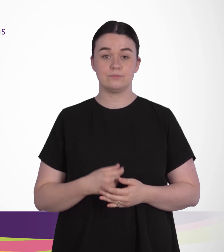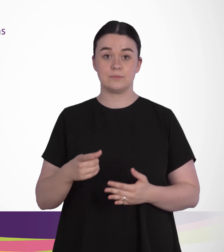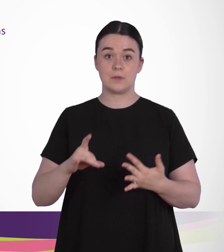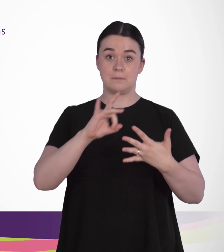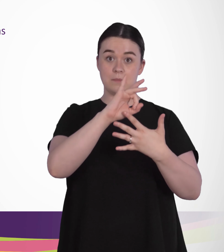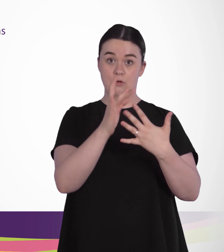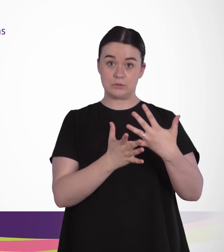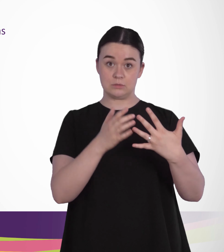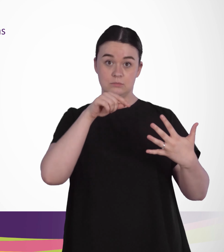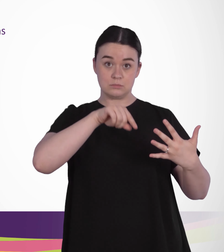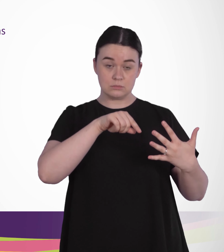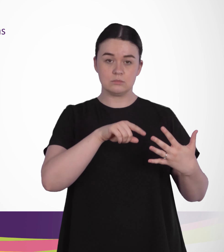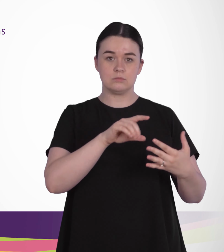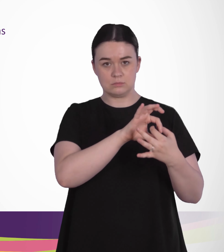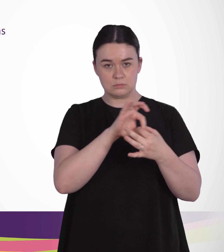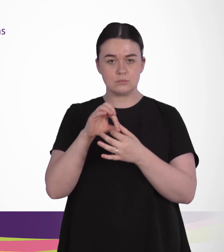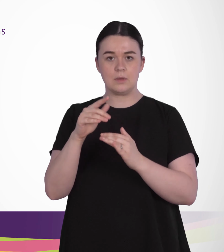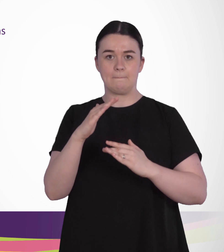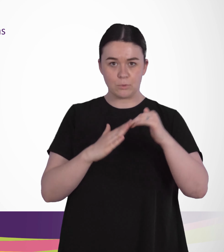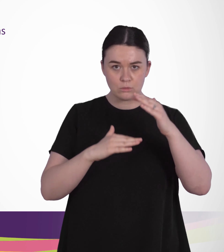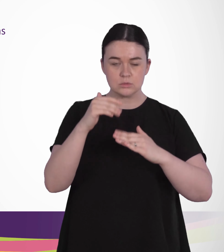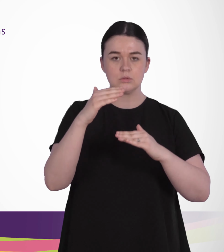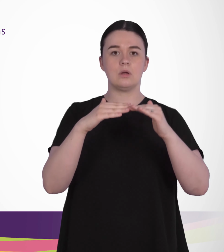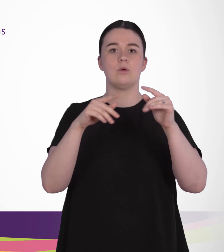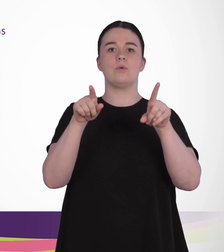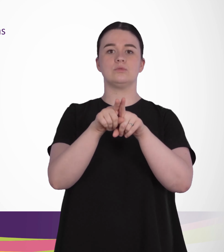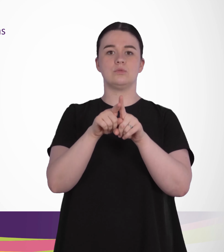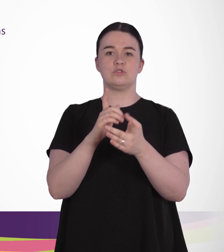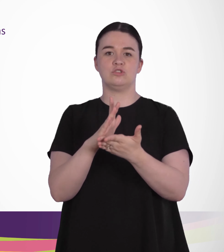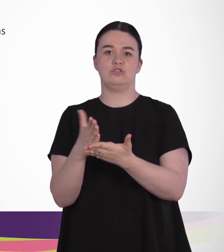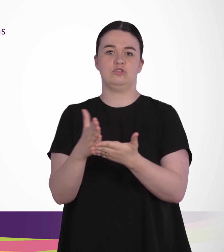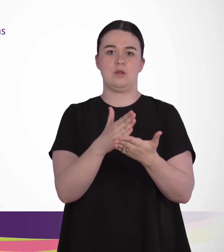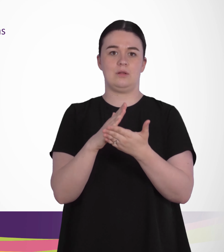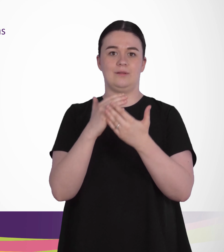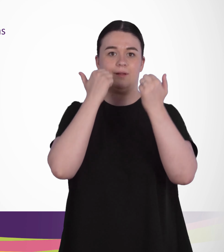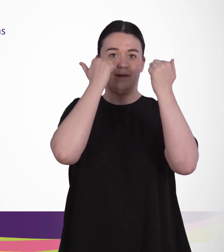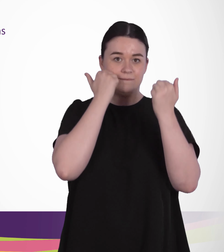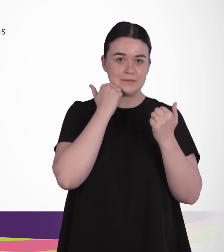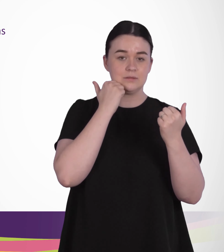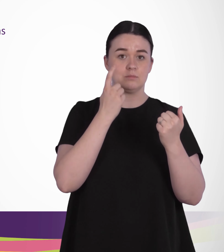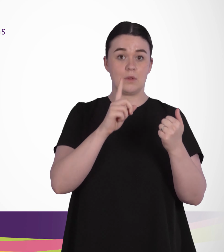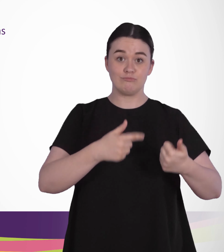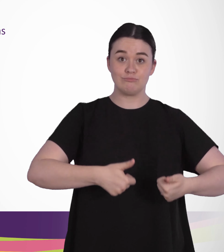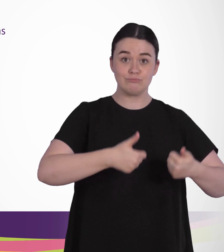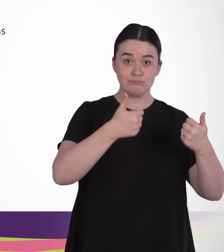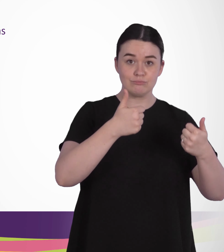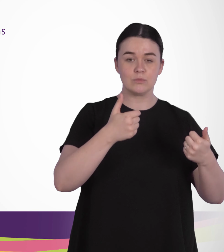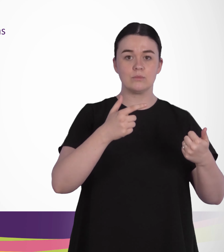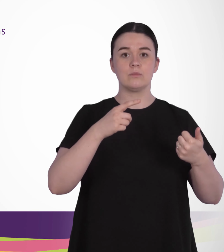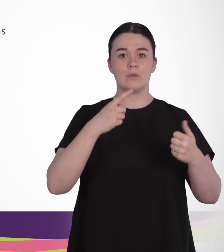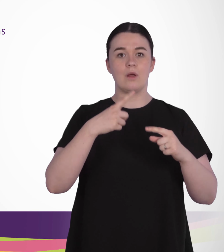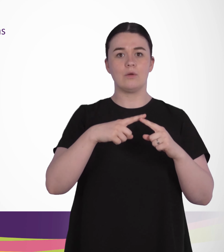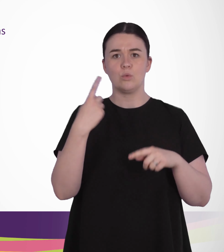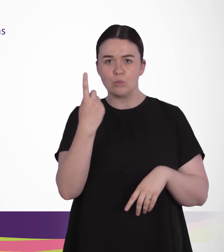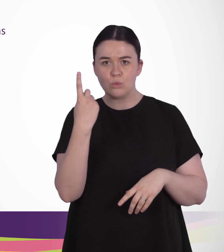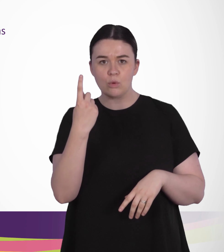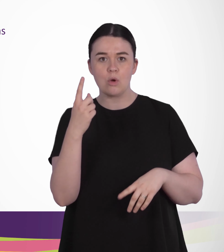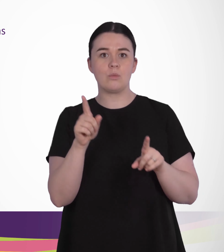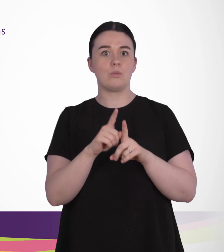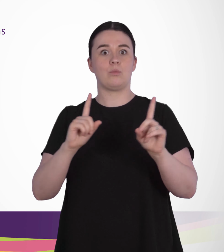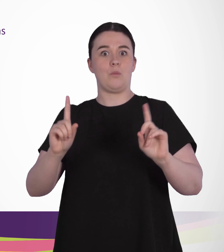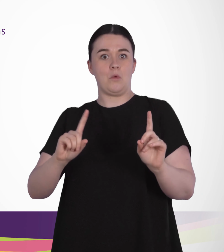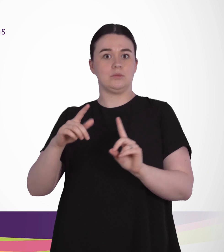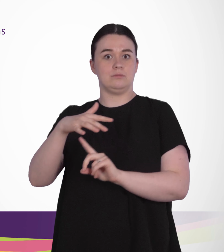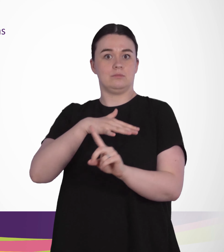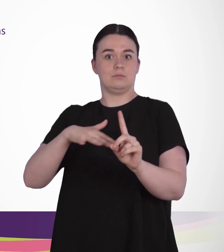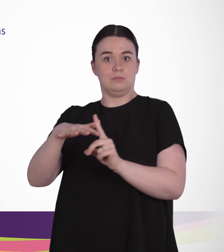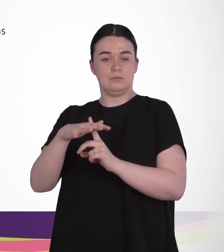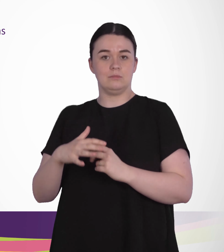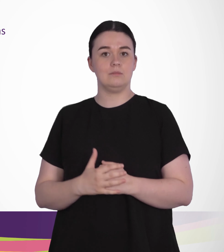Priorities to build and share the evidence about ‘what works, for whom and what circumstance’